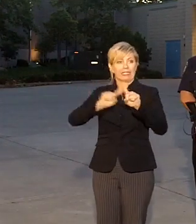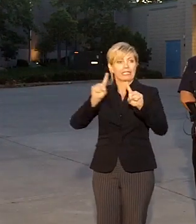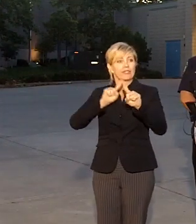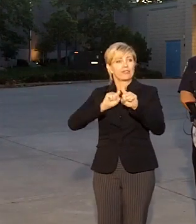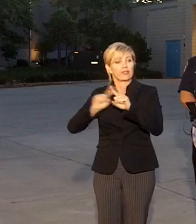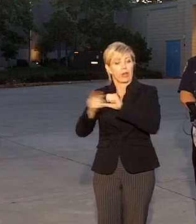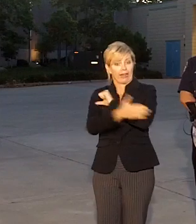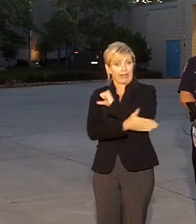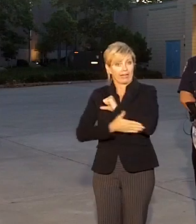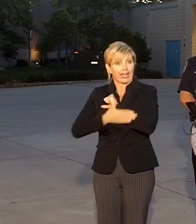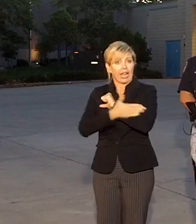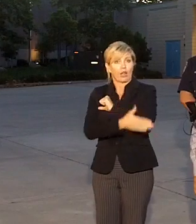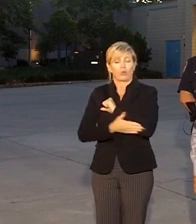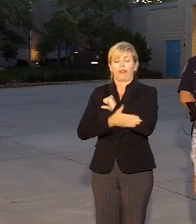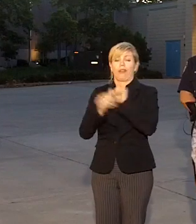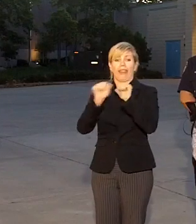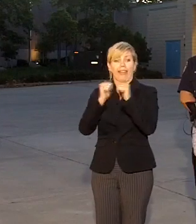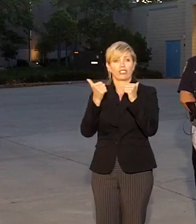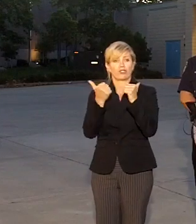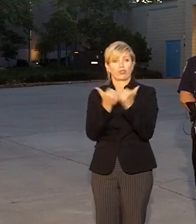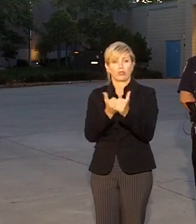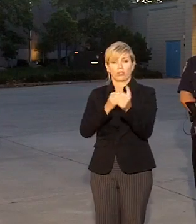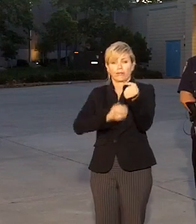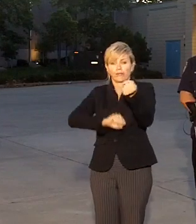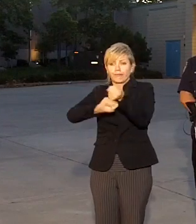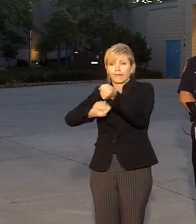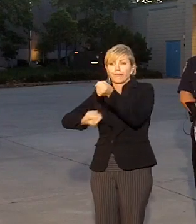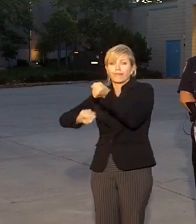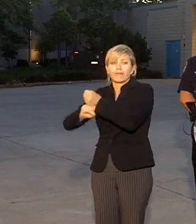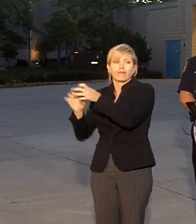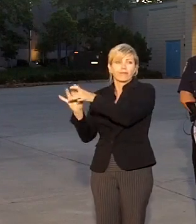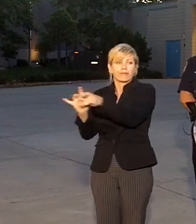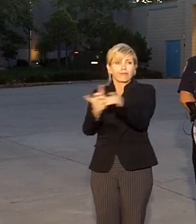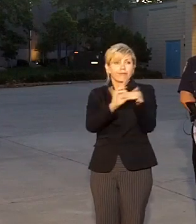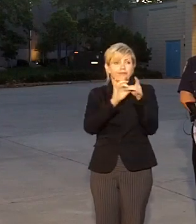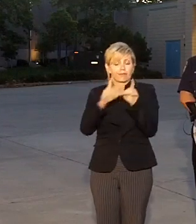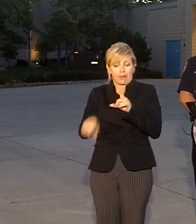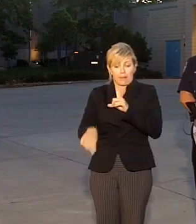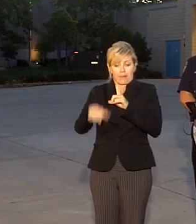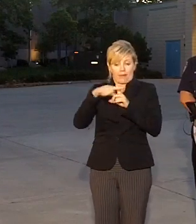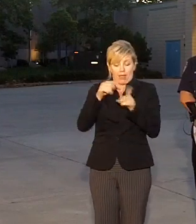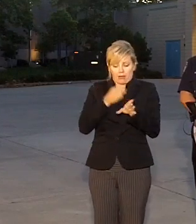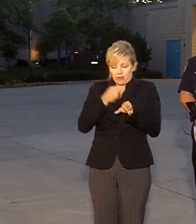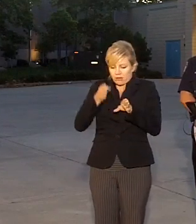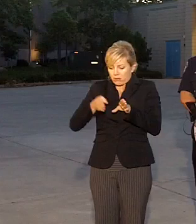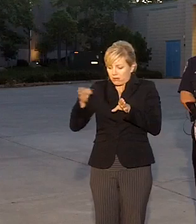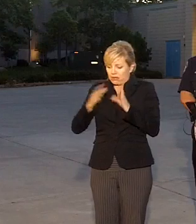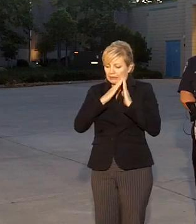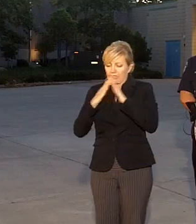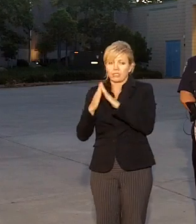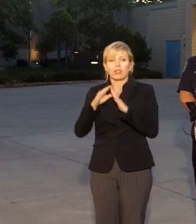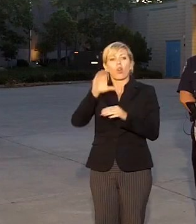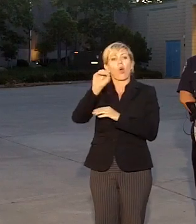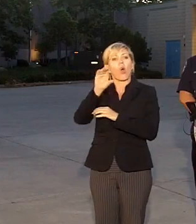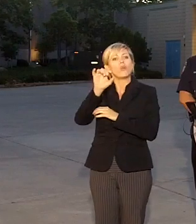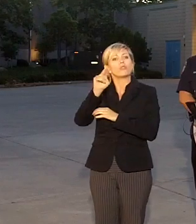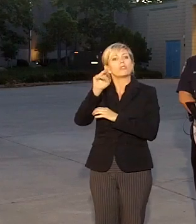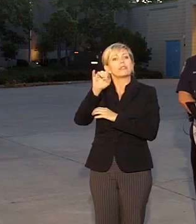most importantly those agencies immediately surrounding us oceanside encinitas vista san